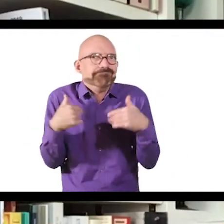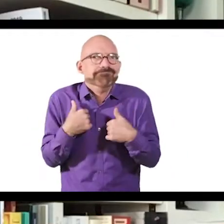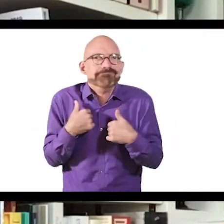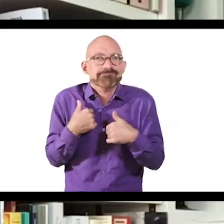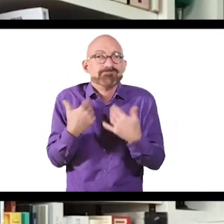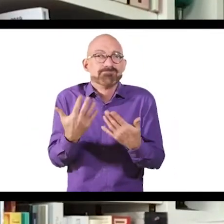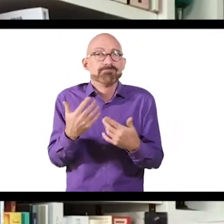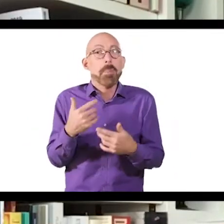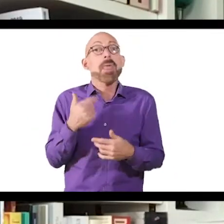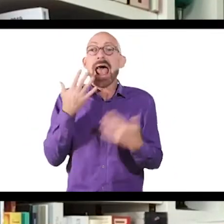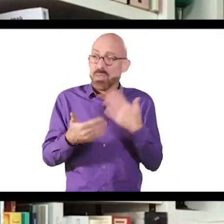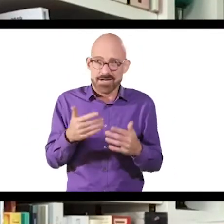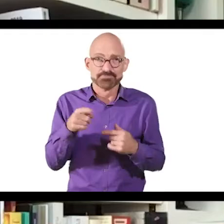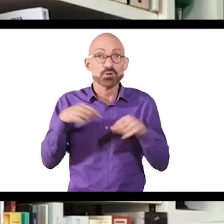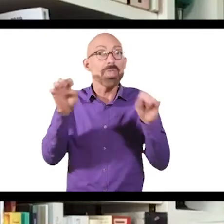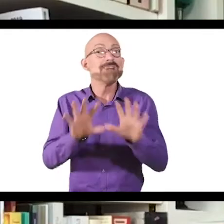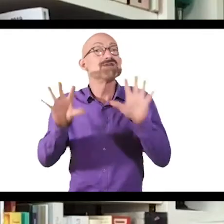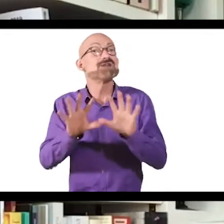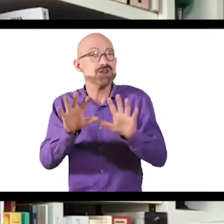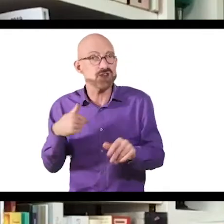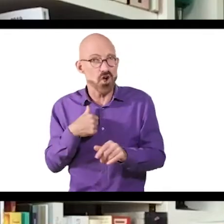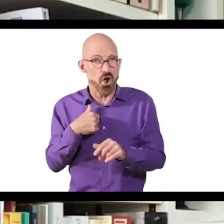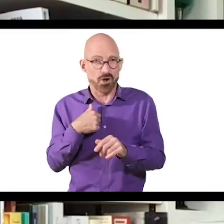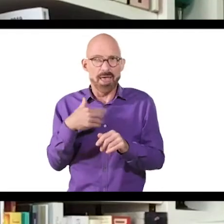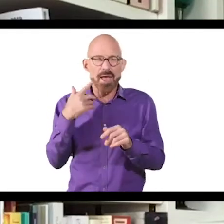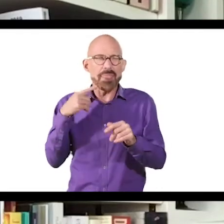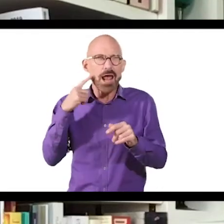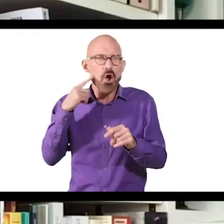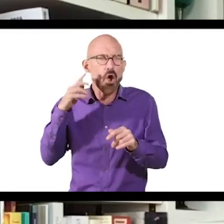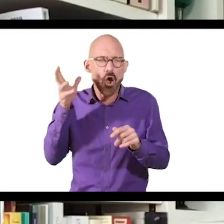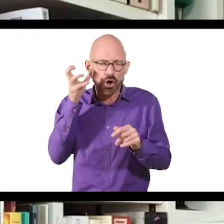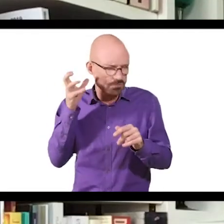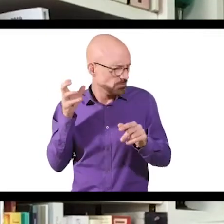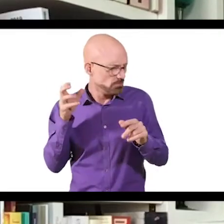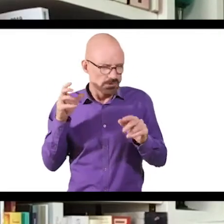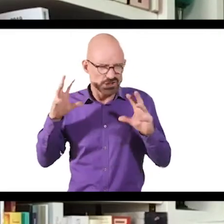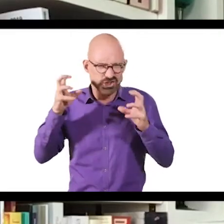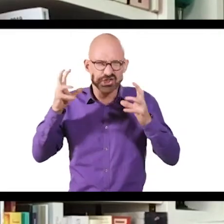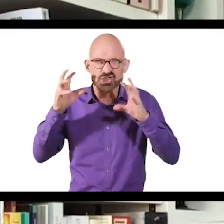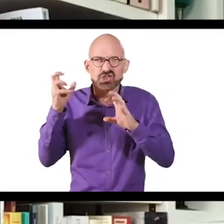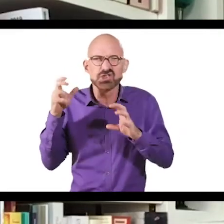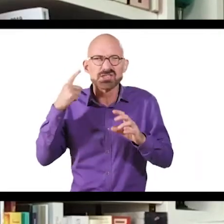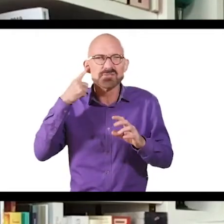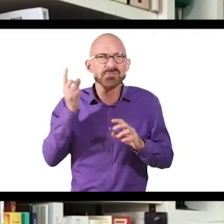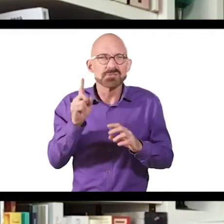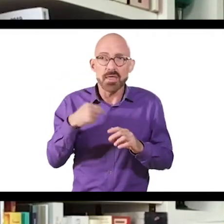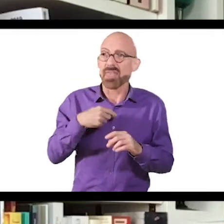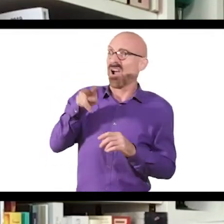And this old boy in his 70s came past on aluminium skates, aluminium skates that kind of expanded.